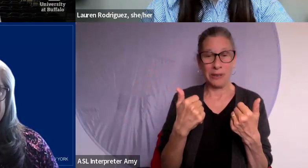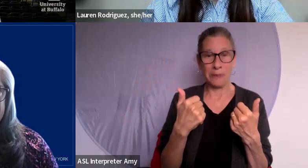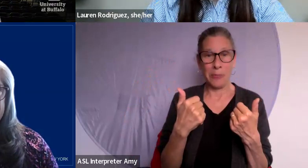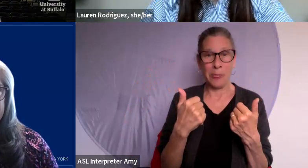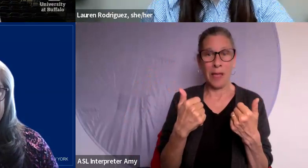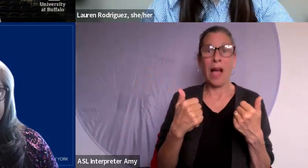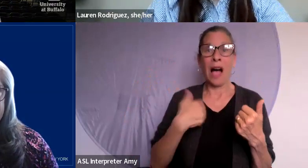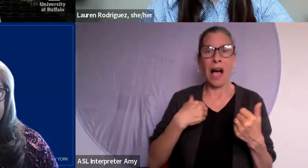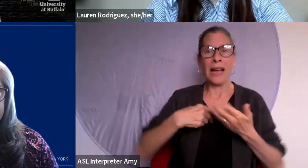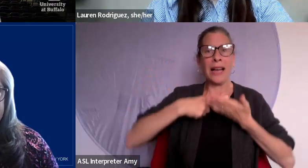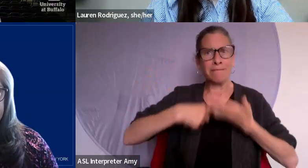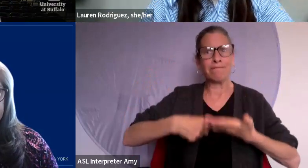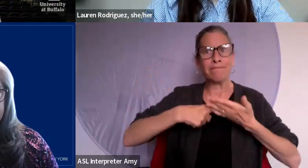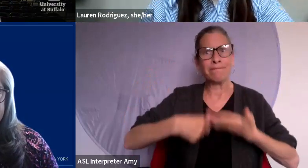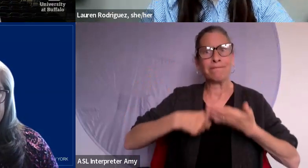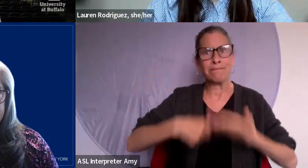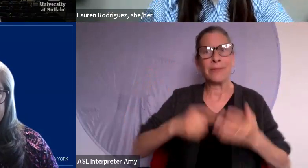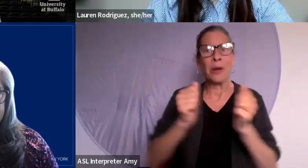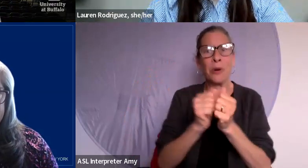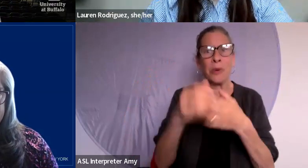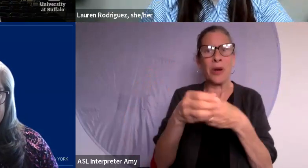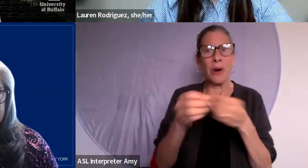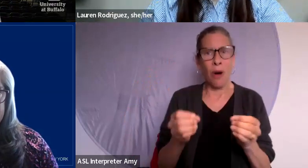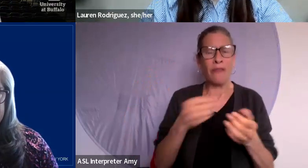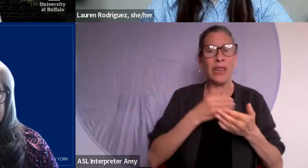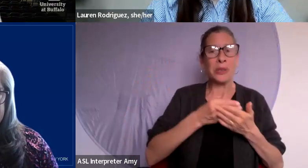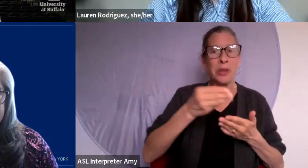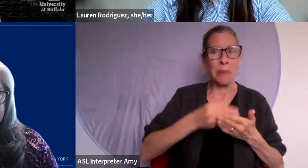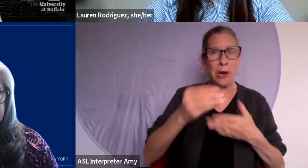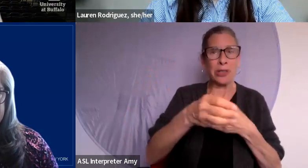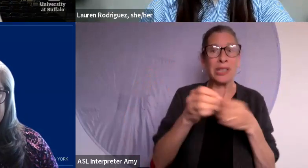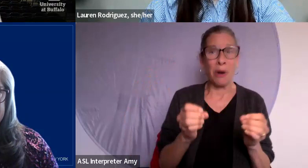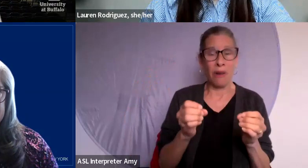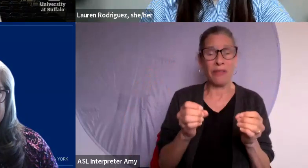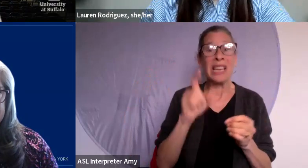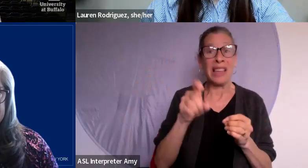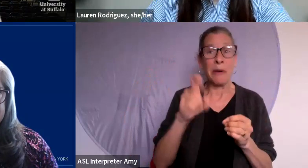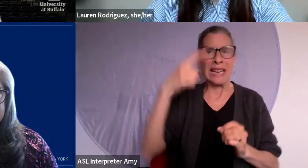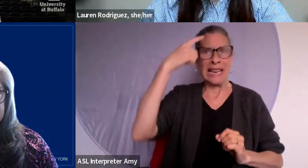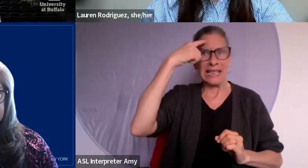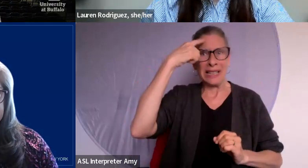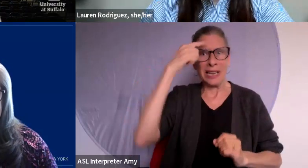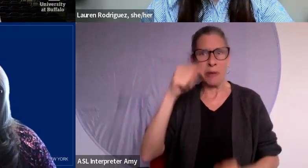conversations with, with our office, you know, our purchasing office, that we need to be thinking about procurement,